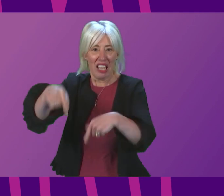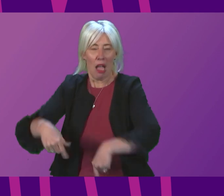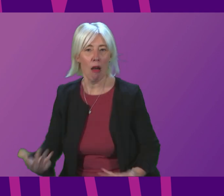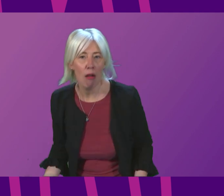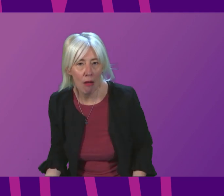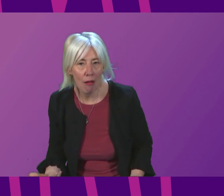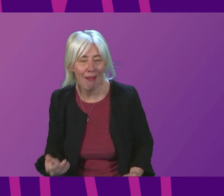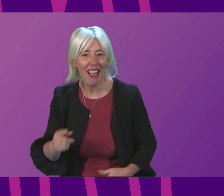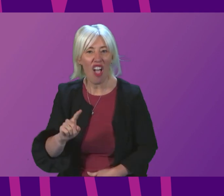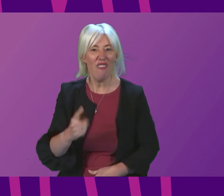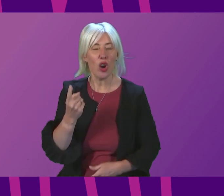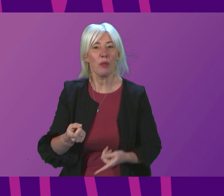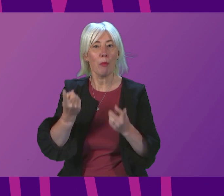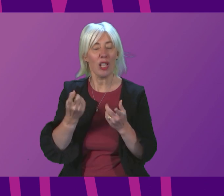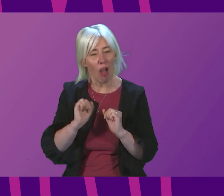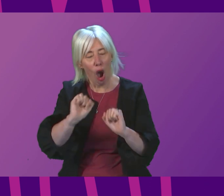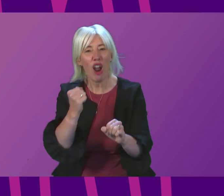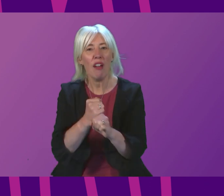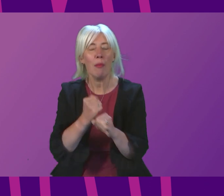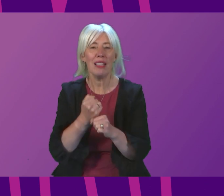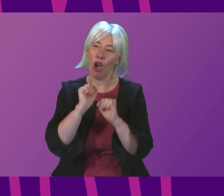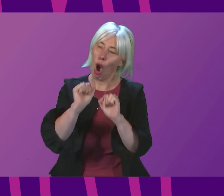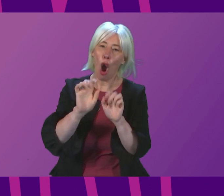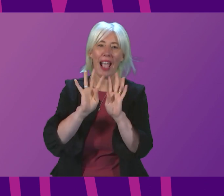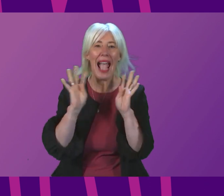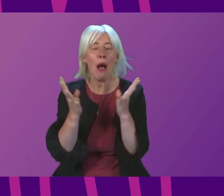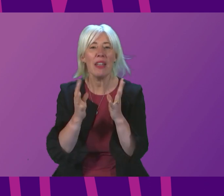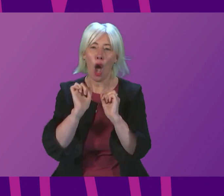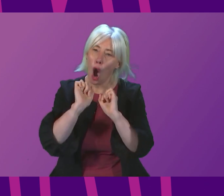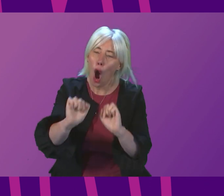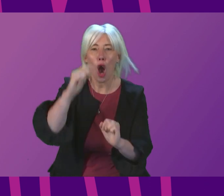It was the First Minister’s Government, her Cabinet and her decision.